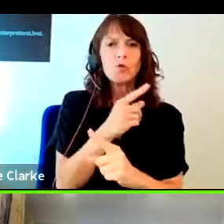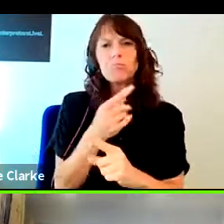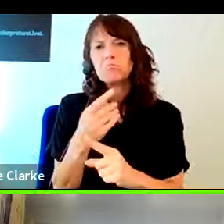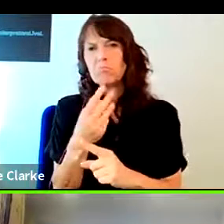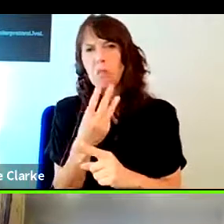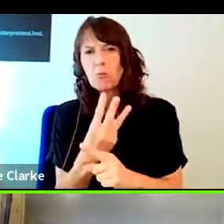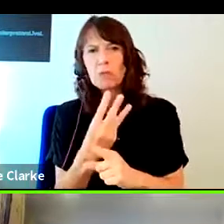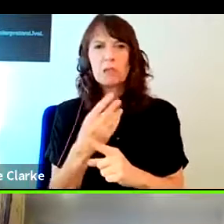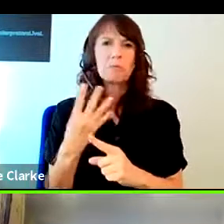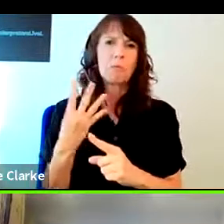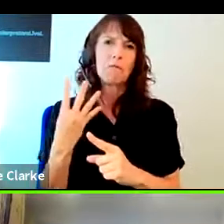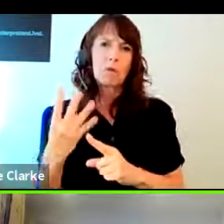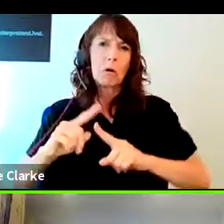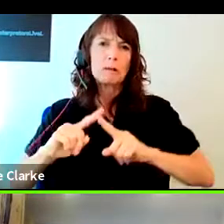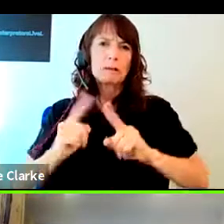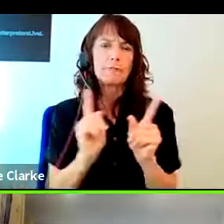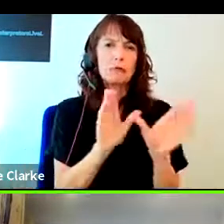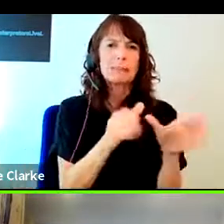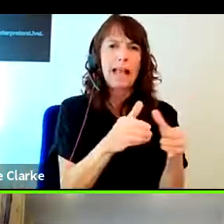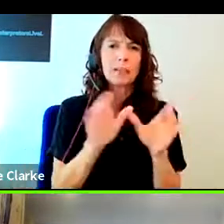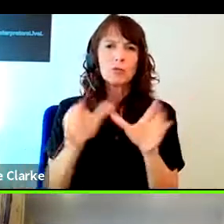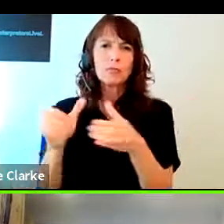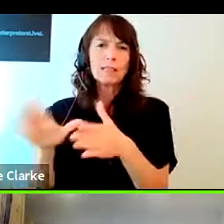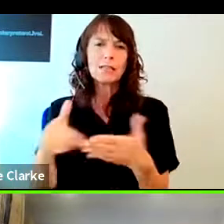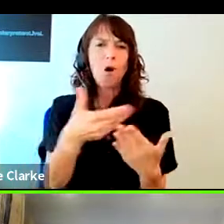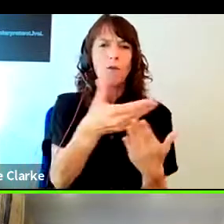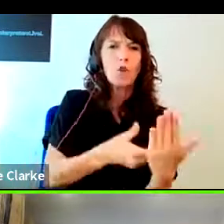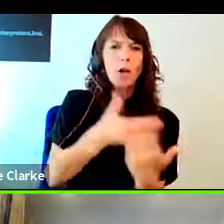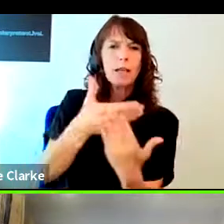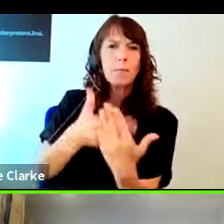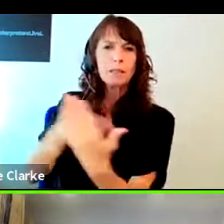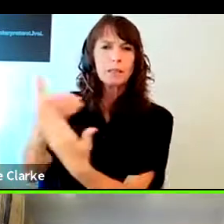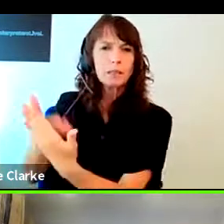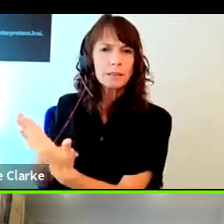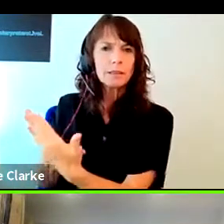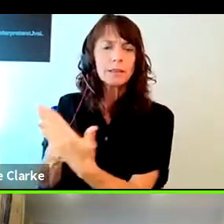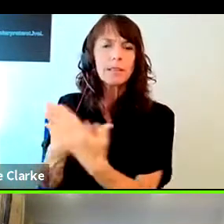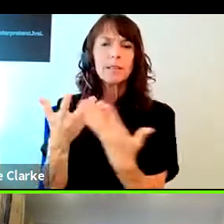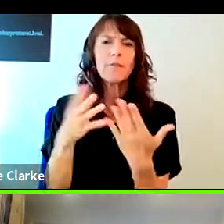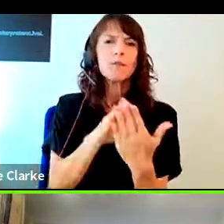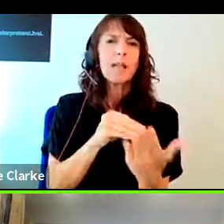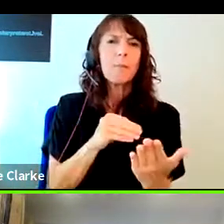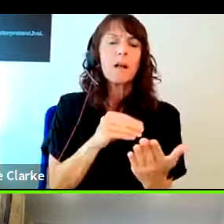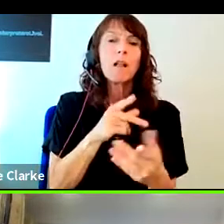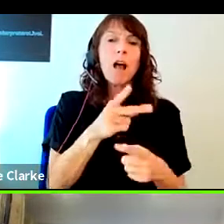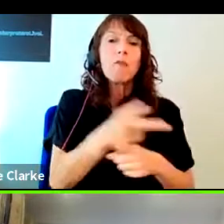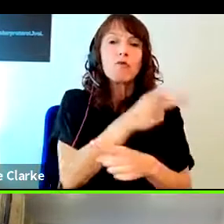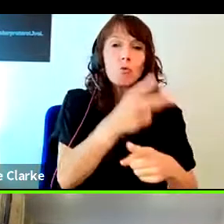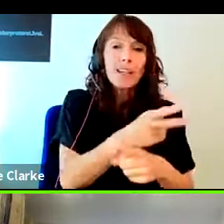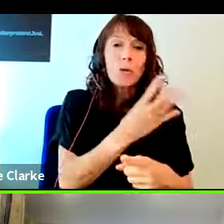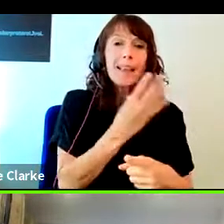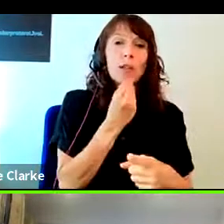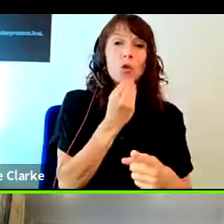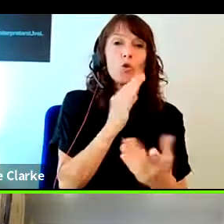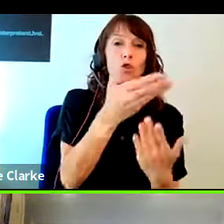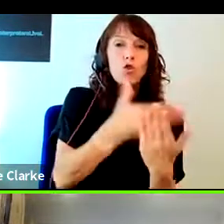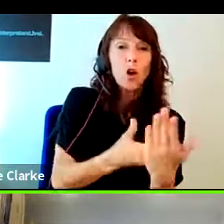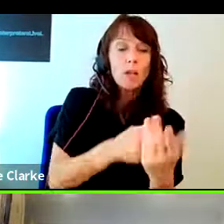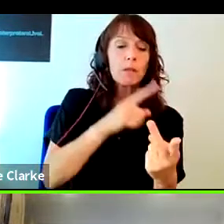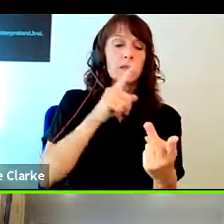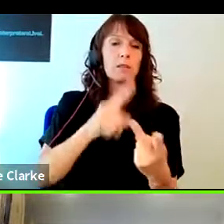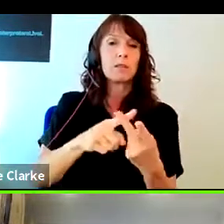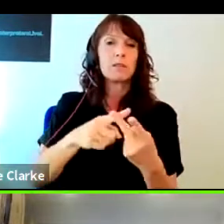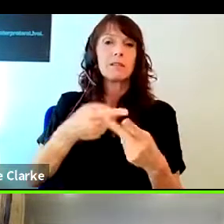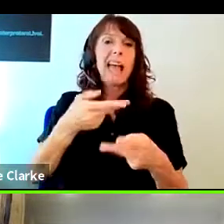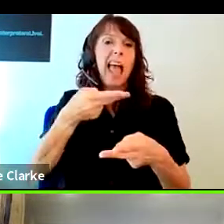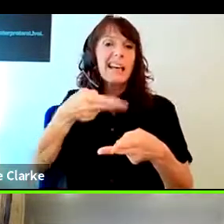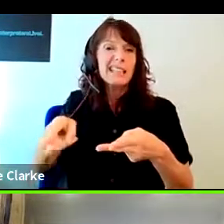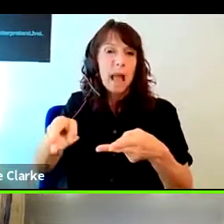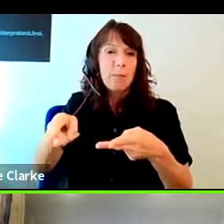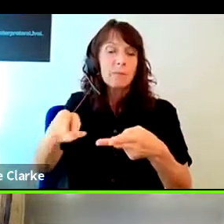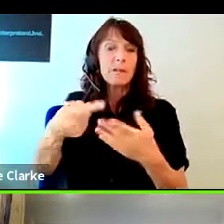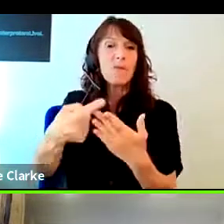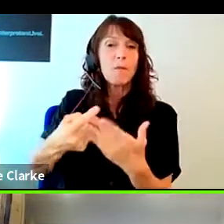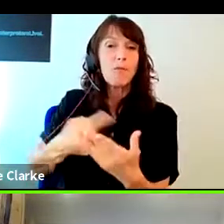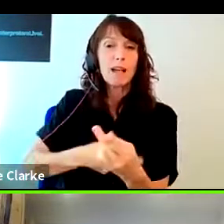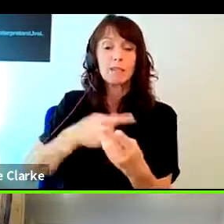of documents such as frequently used, infrequently used, exempt from the regs, new ones. And